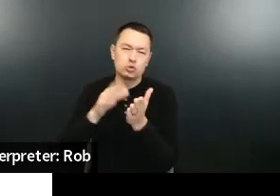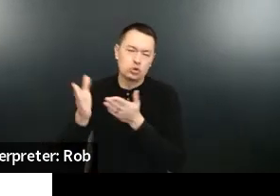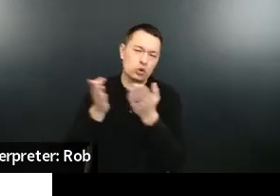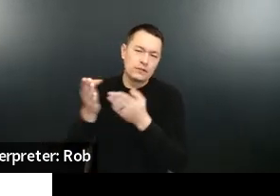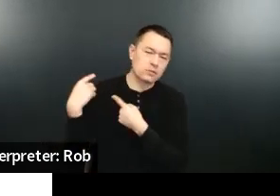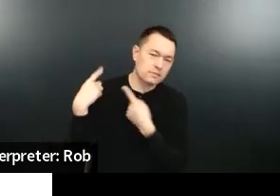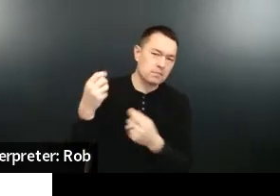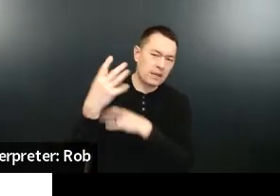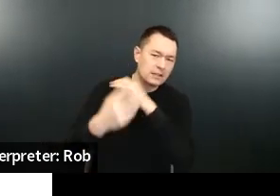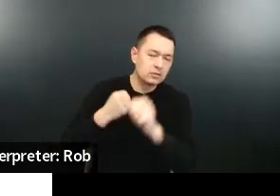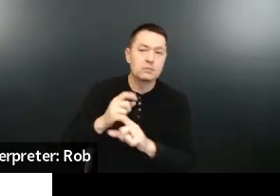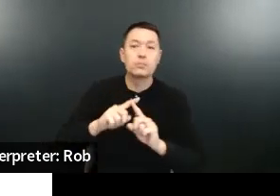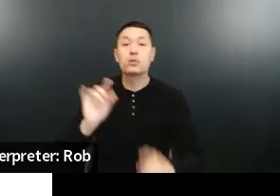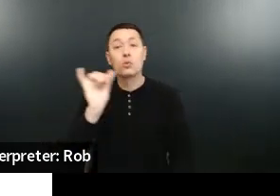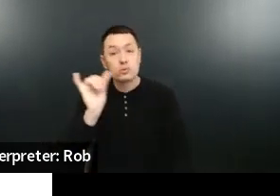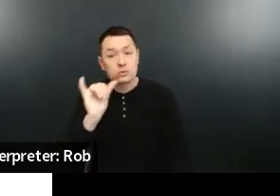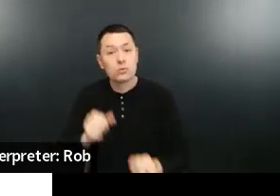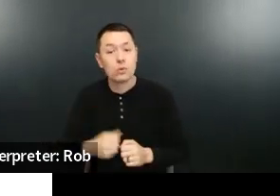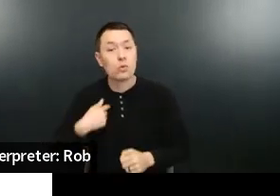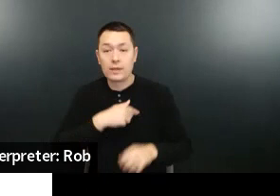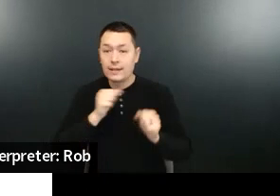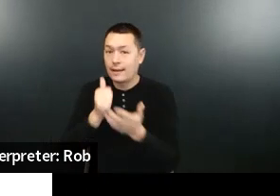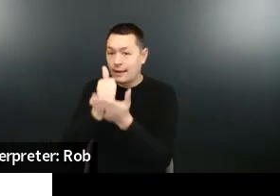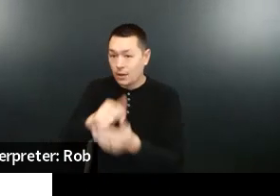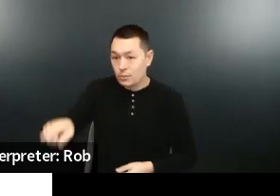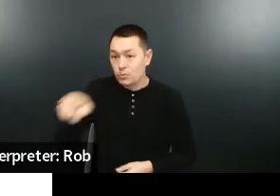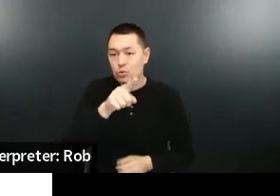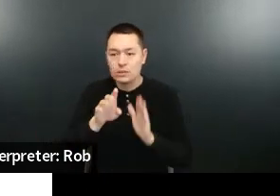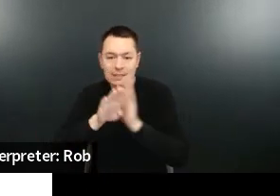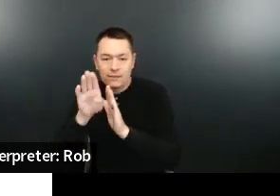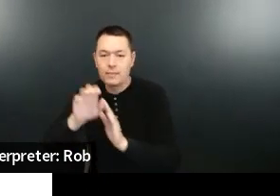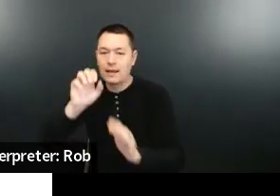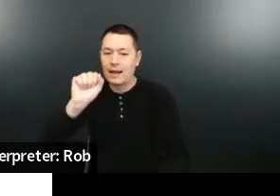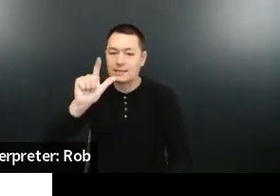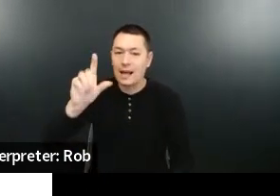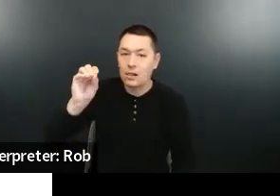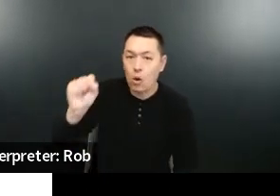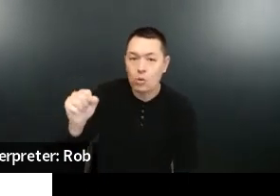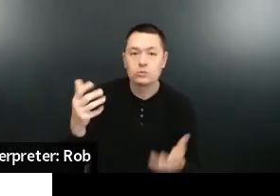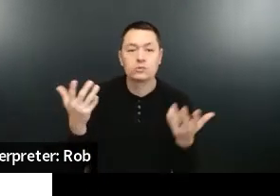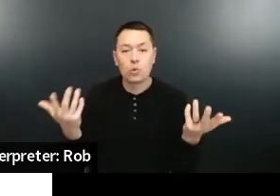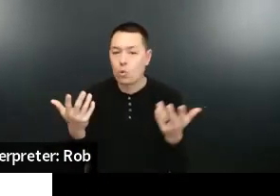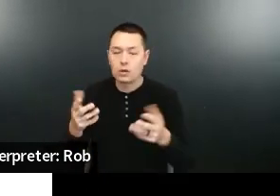But we're certainly available to help you developing silos or assessing those and interpreting those